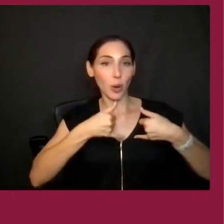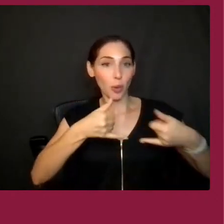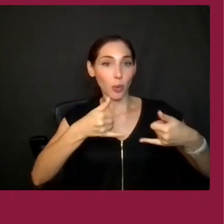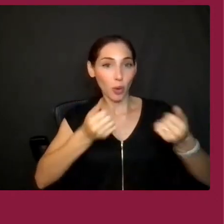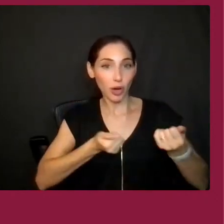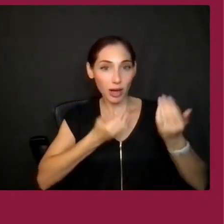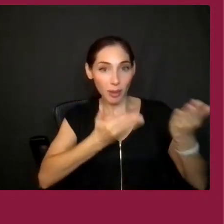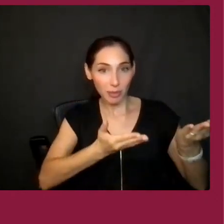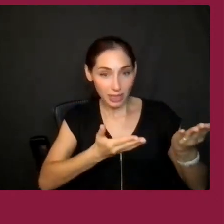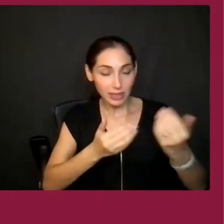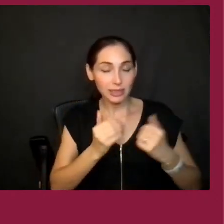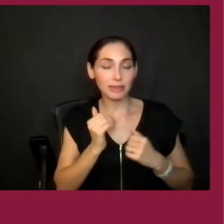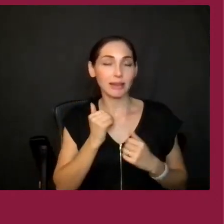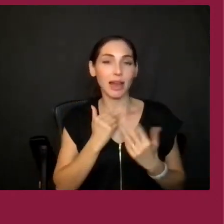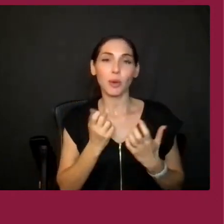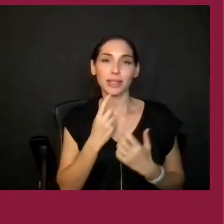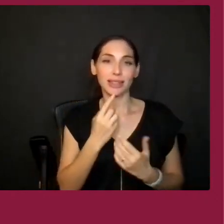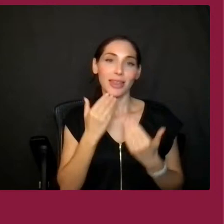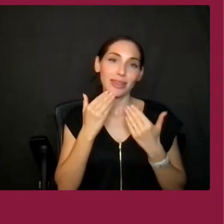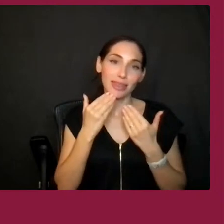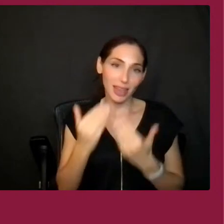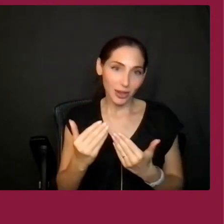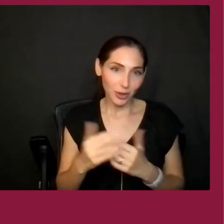and I, I want to say thank you for the profound